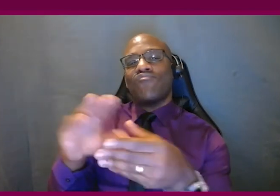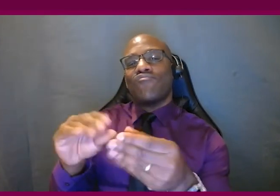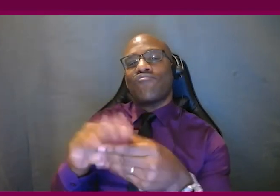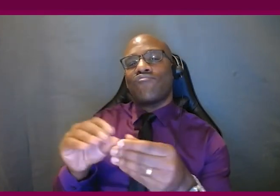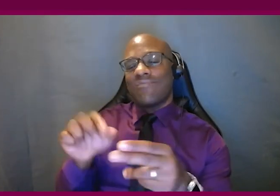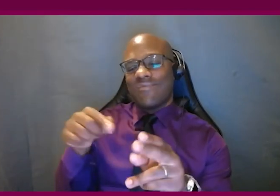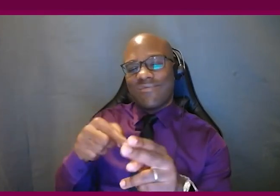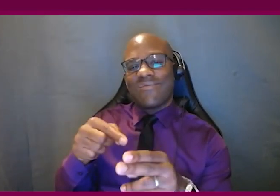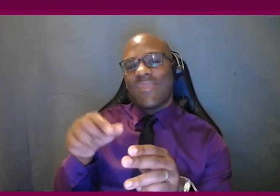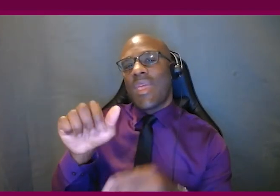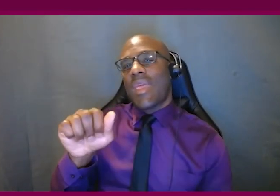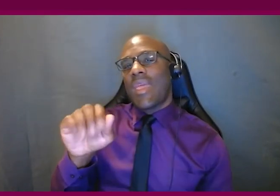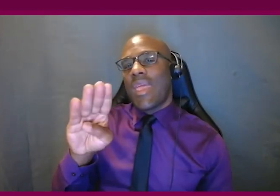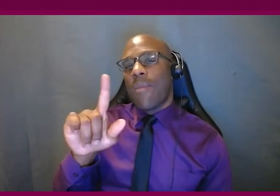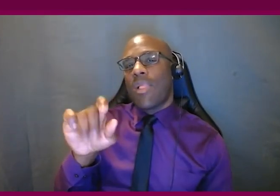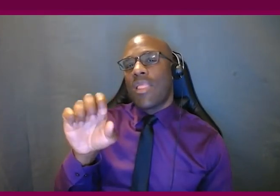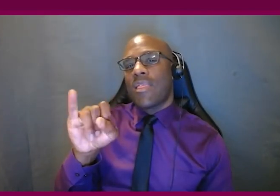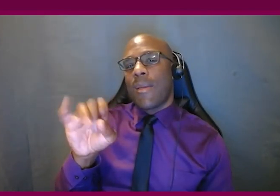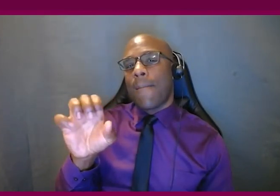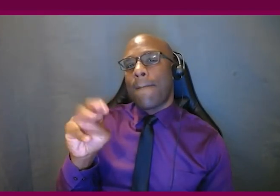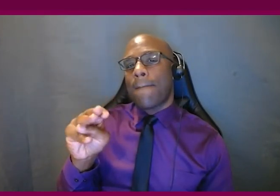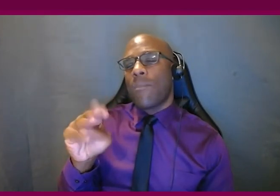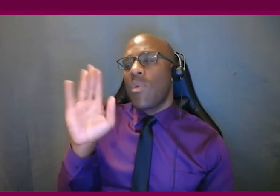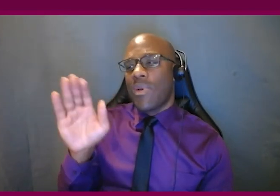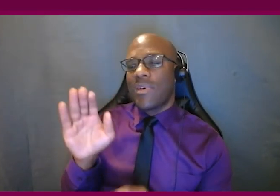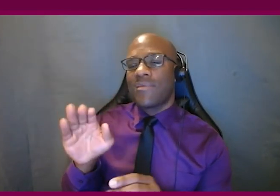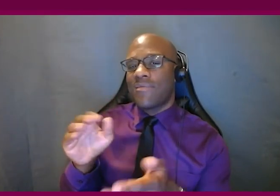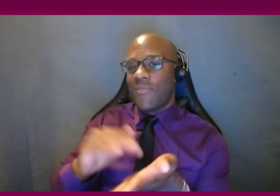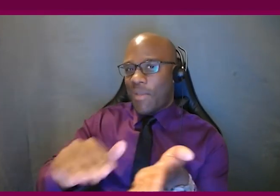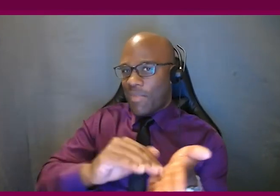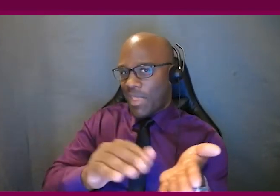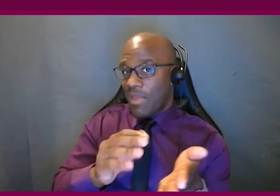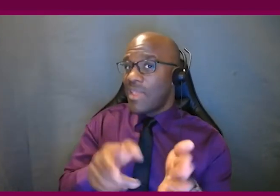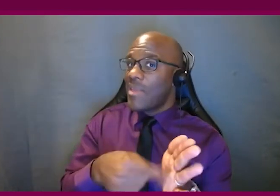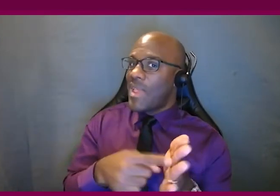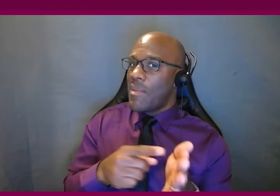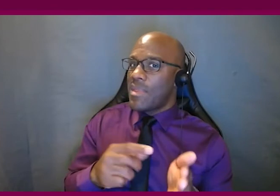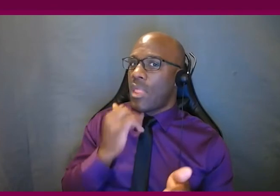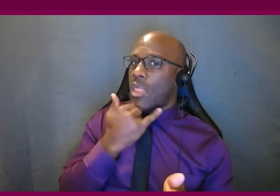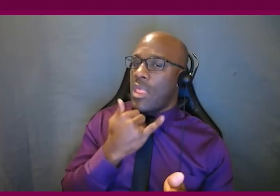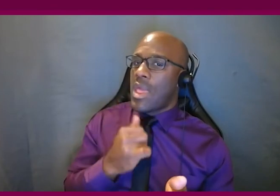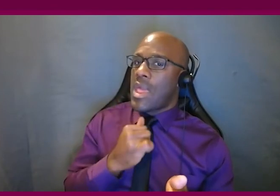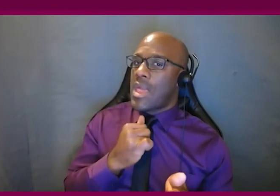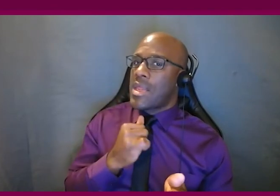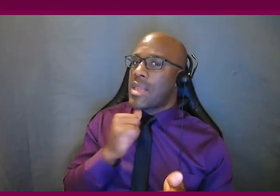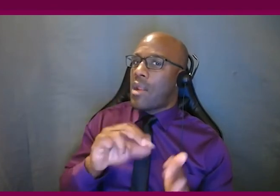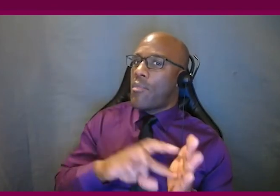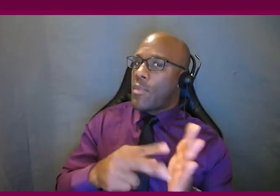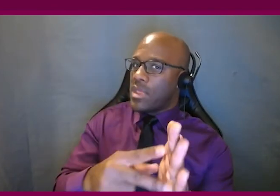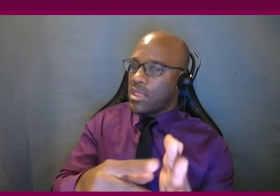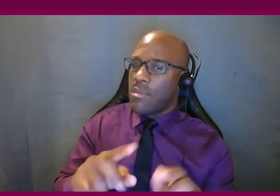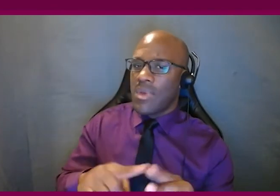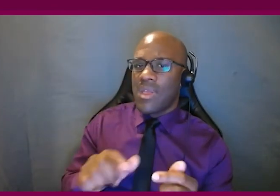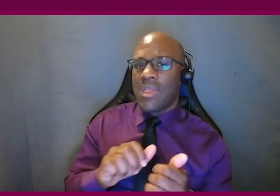corporations, non-disabled people, how do they work together to eliminate these stigmas and access barriers?